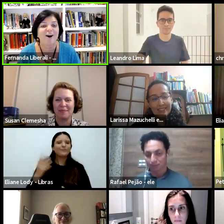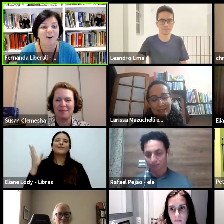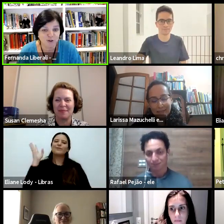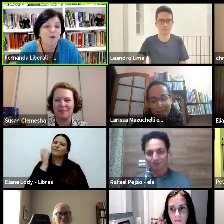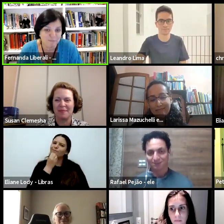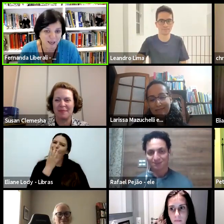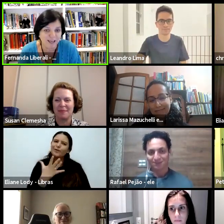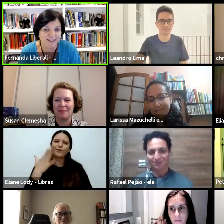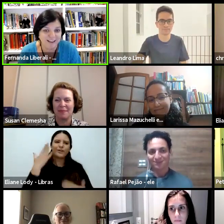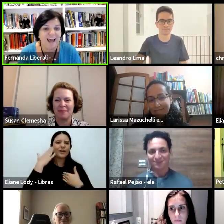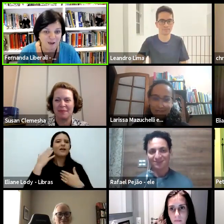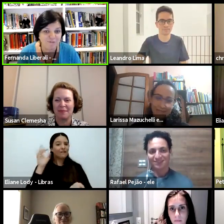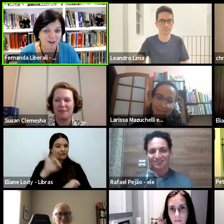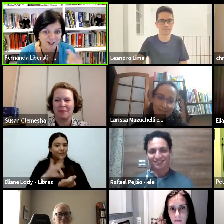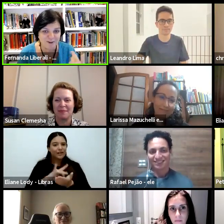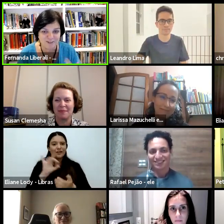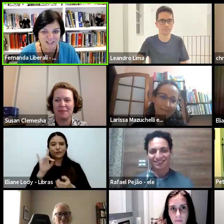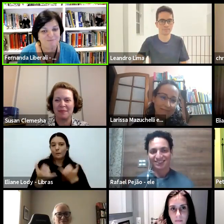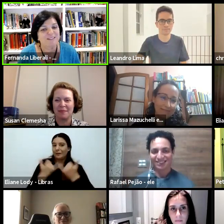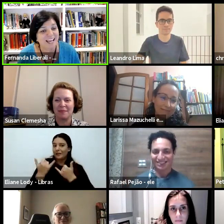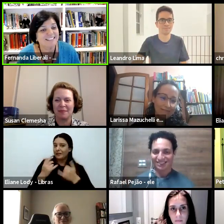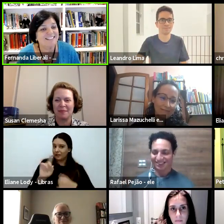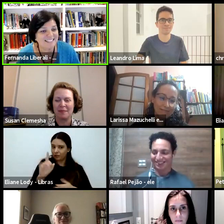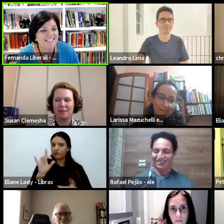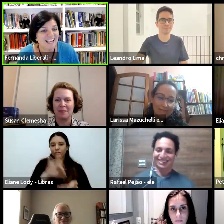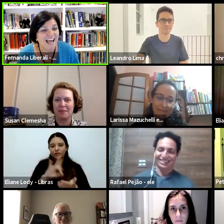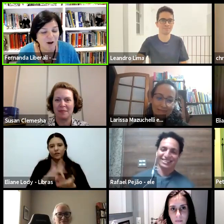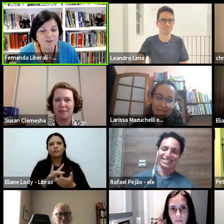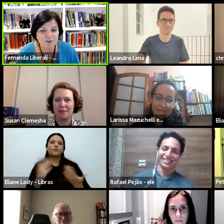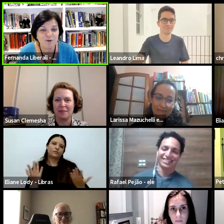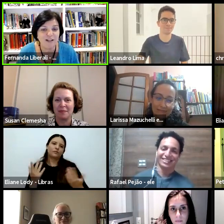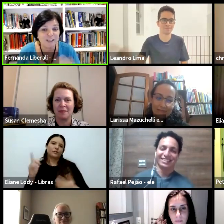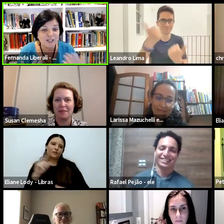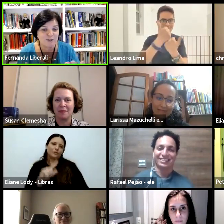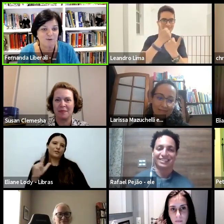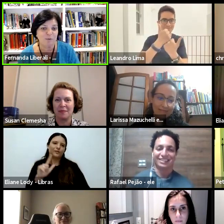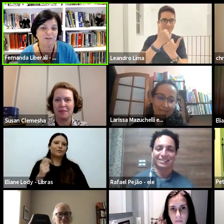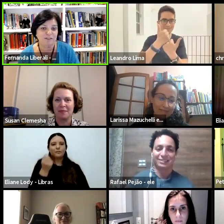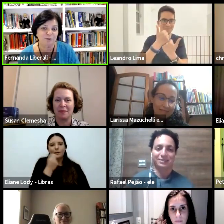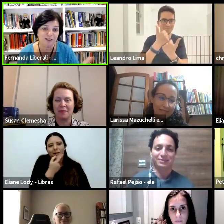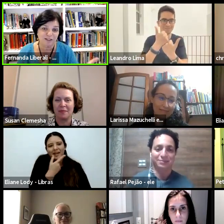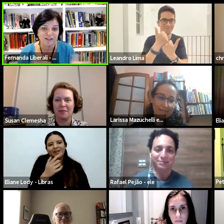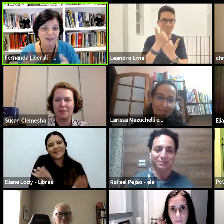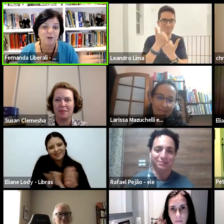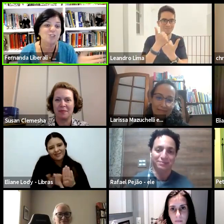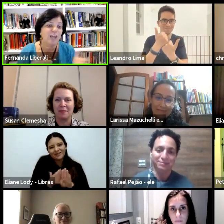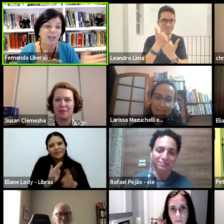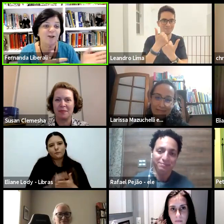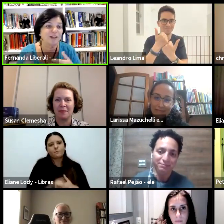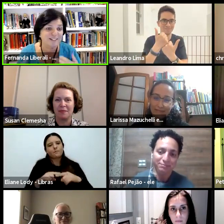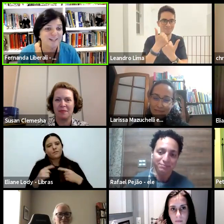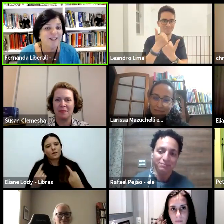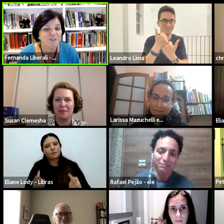realize that it's not all realize that it's not only a joke. Although I make a. make fun of this but that make fun of this but that is also make fun of this but that is